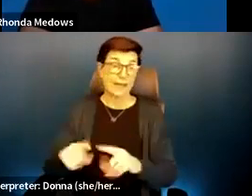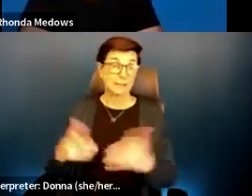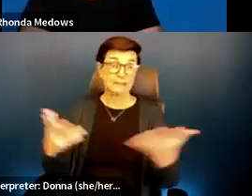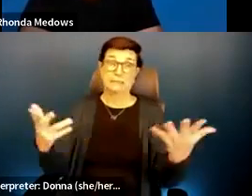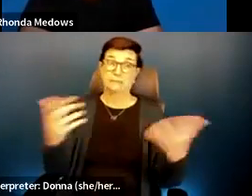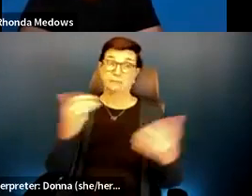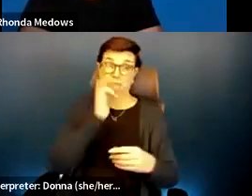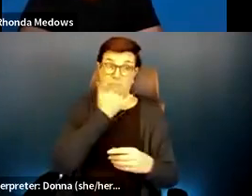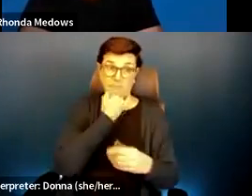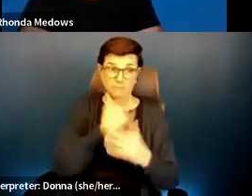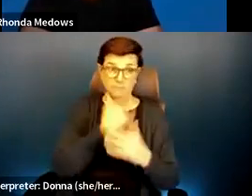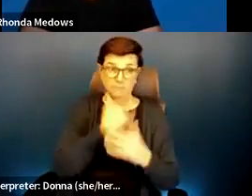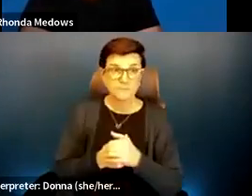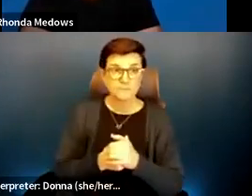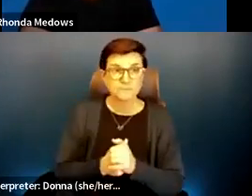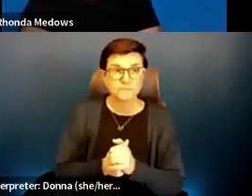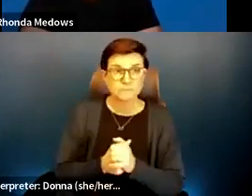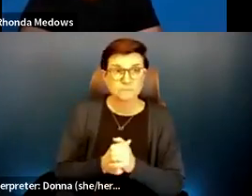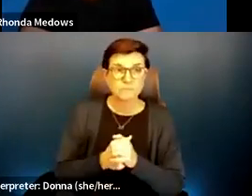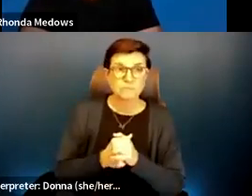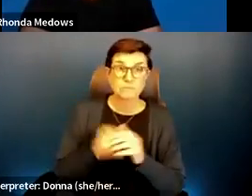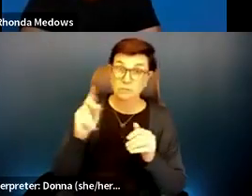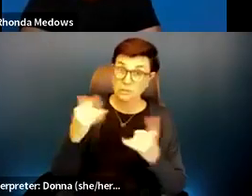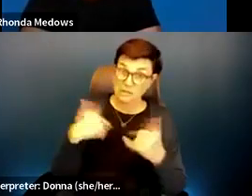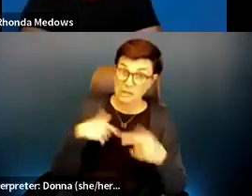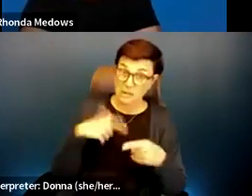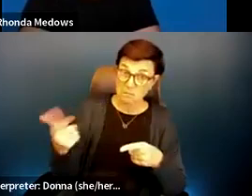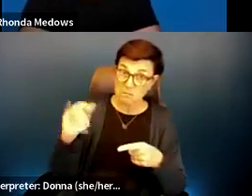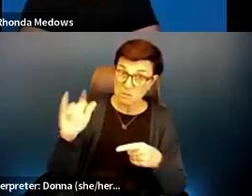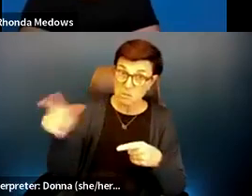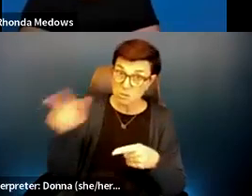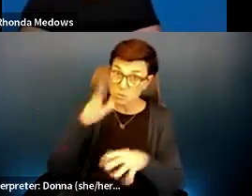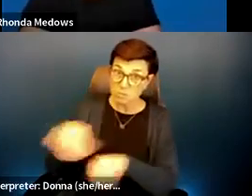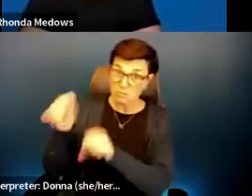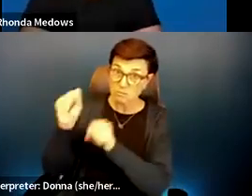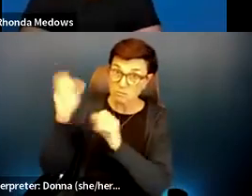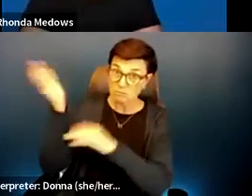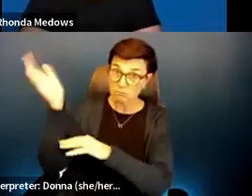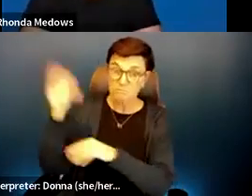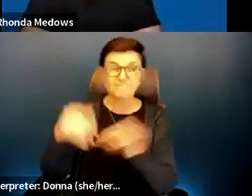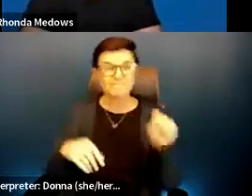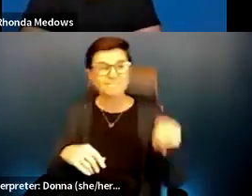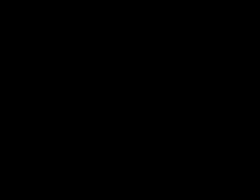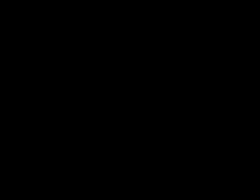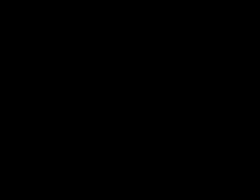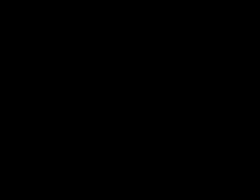You're going to do the play by play. Okay. Can we have the next slide, please.